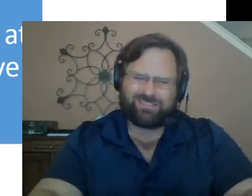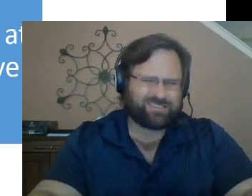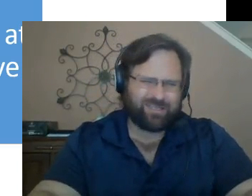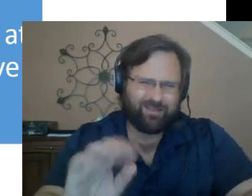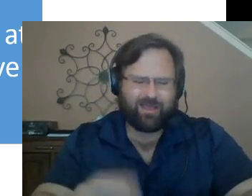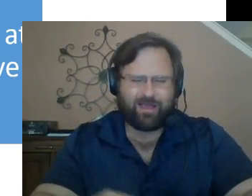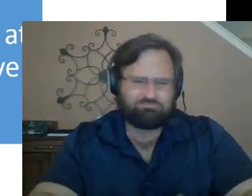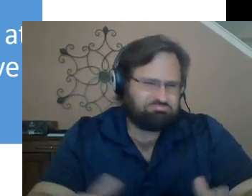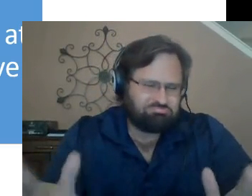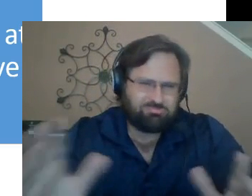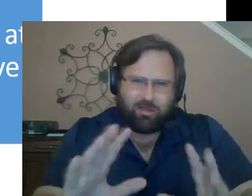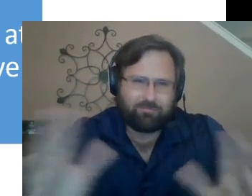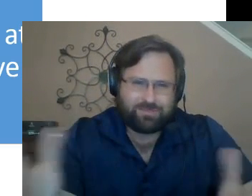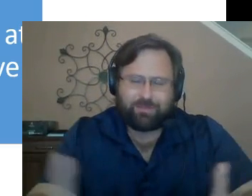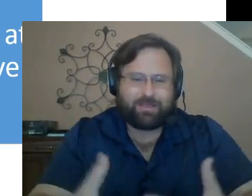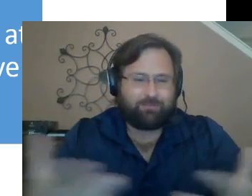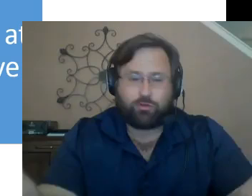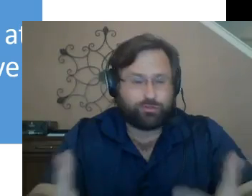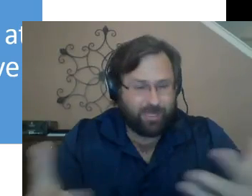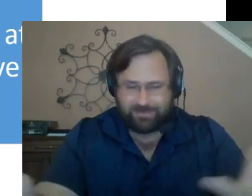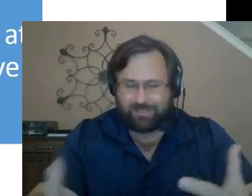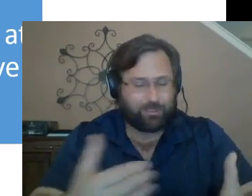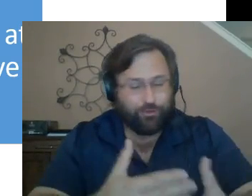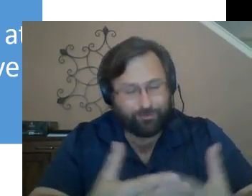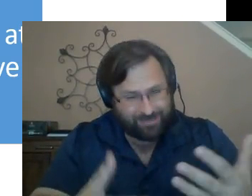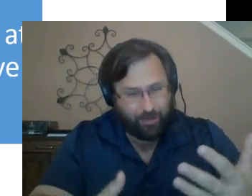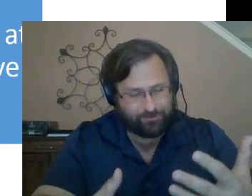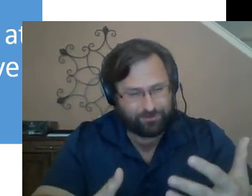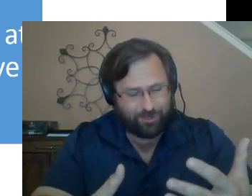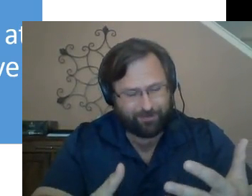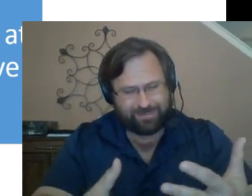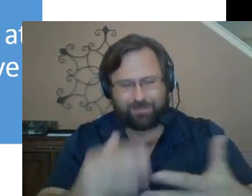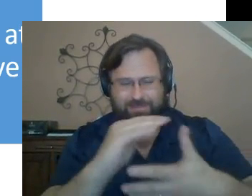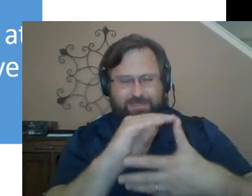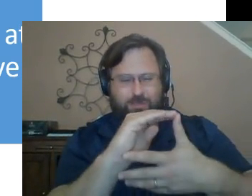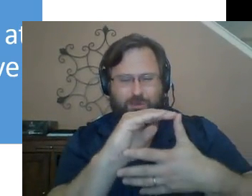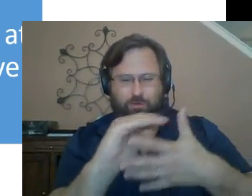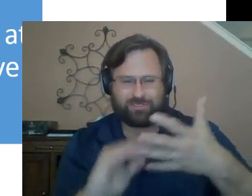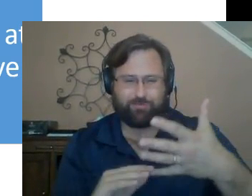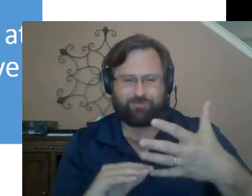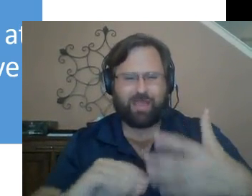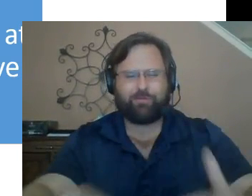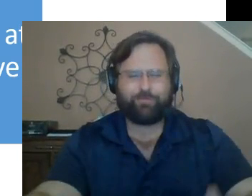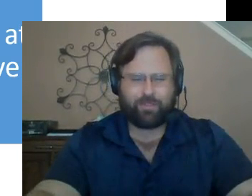it's just something that deaf culture does that include their selves and talking about siblings and they start with the oldest to move down